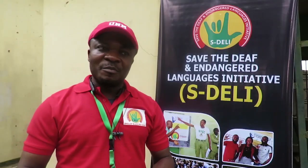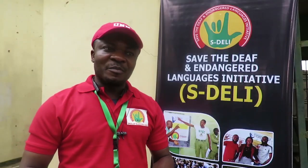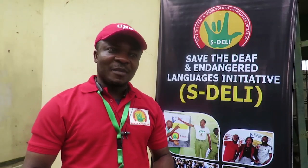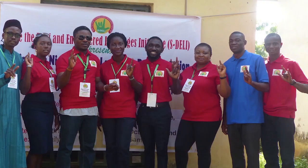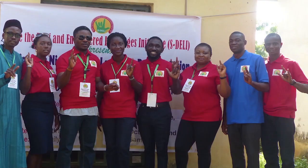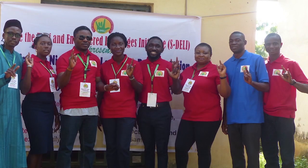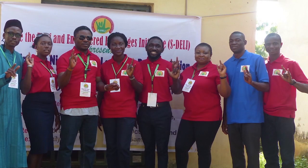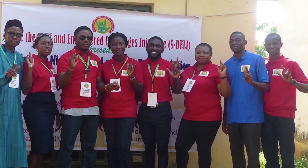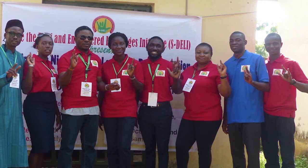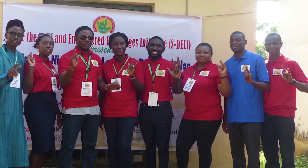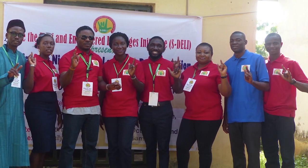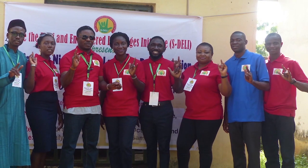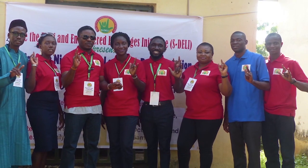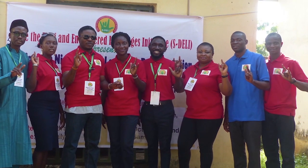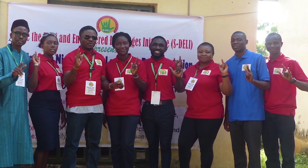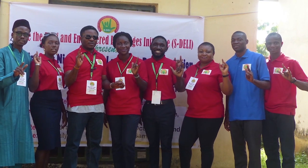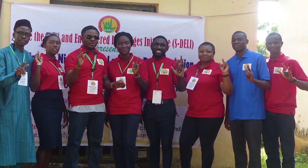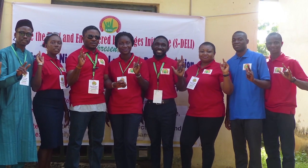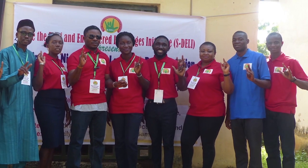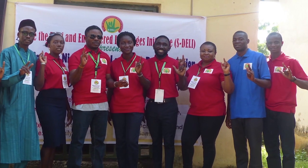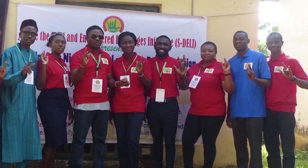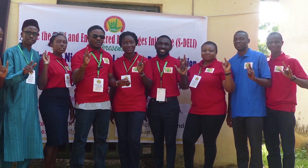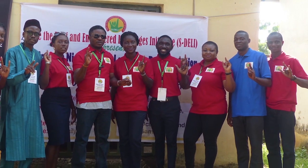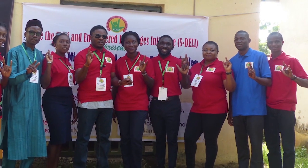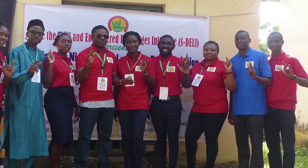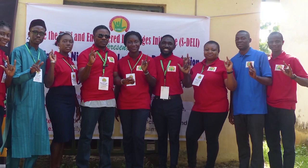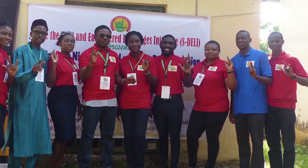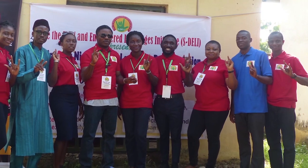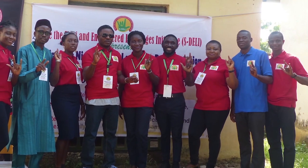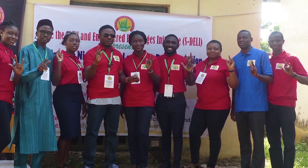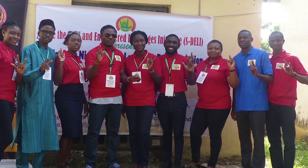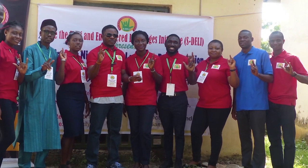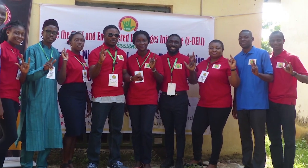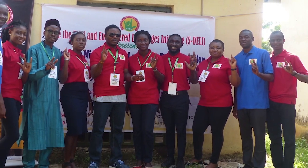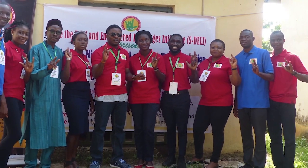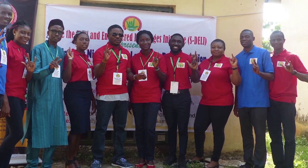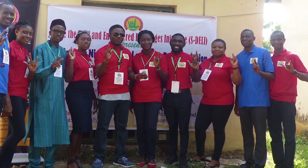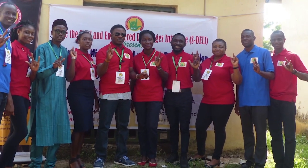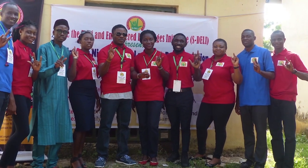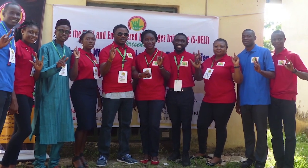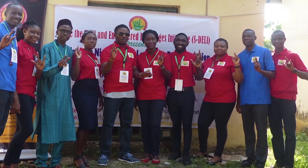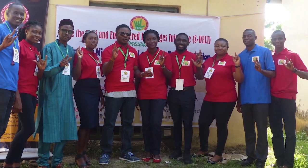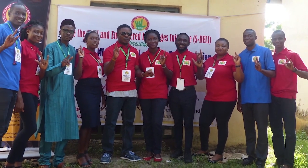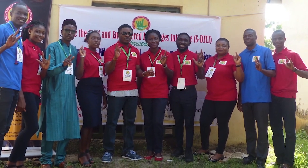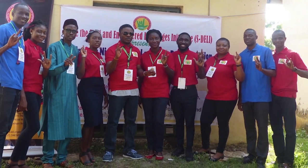My team, I can tell you is the best ever and the Deaf community here also, they are awesome,